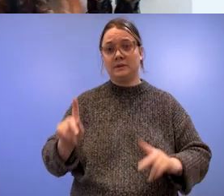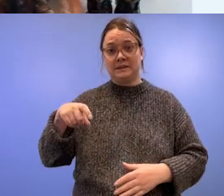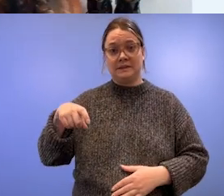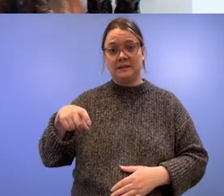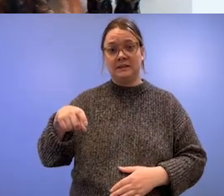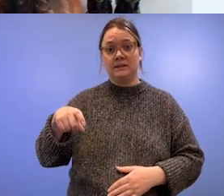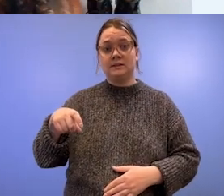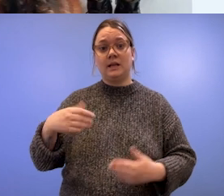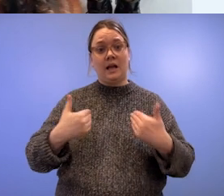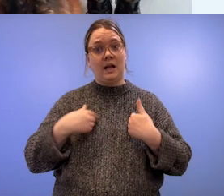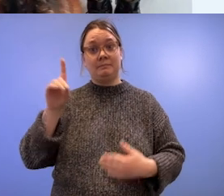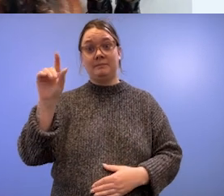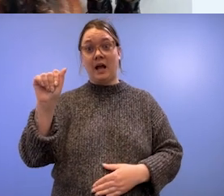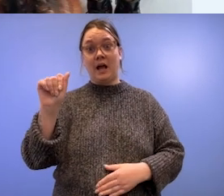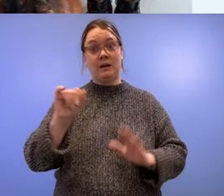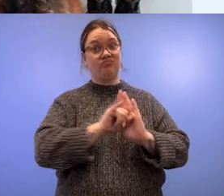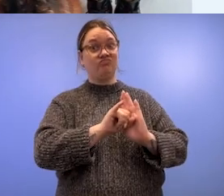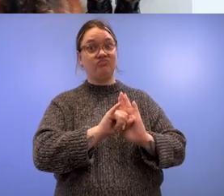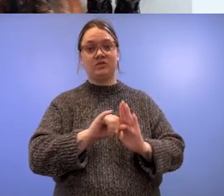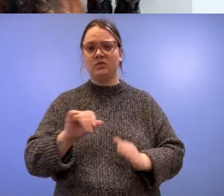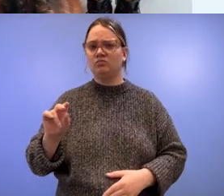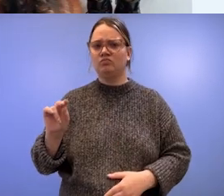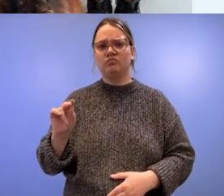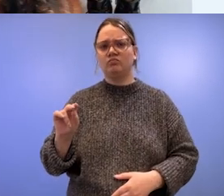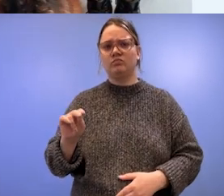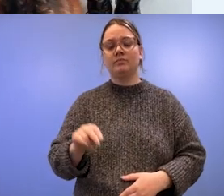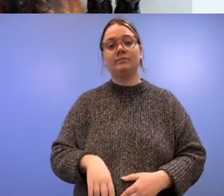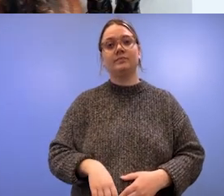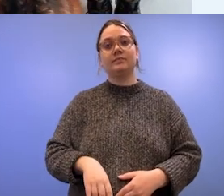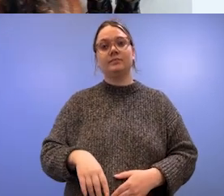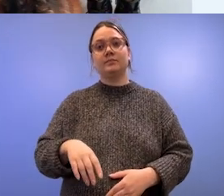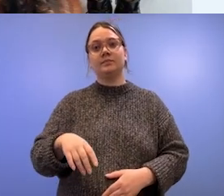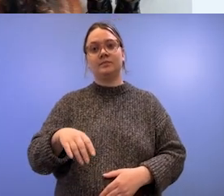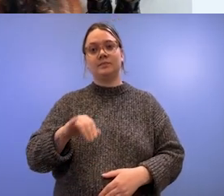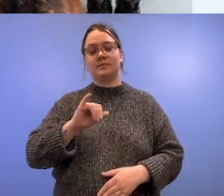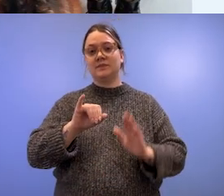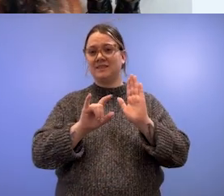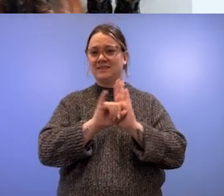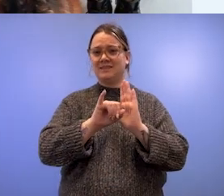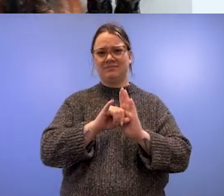identify as having a disability. So identity is complex. And it's up to each person to